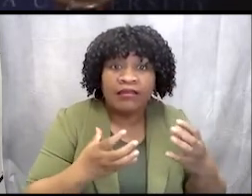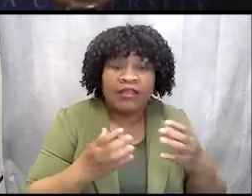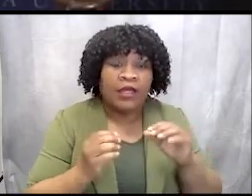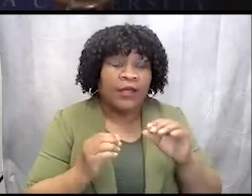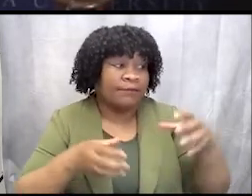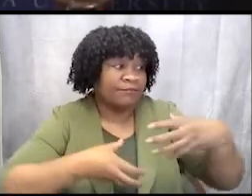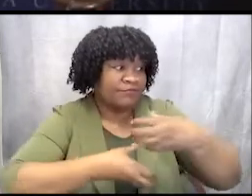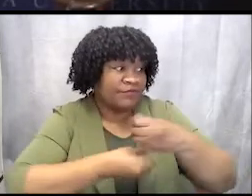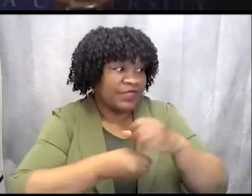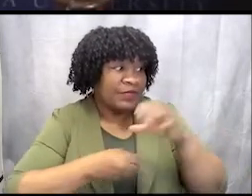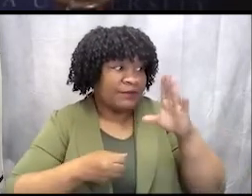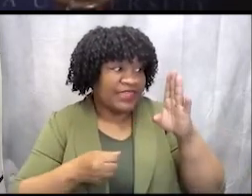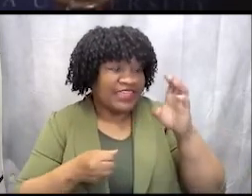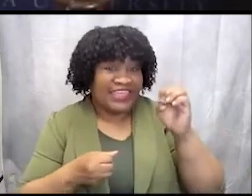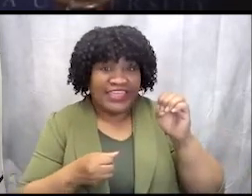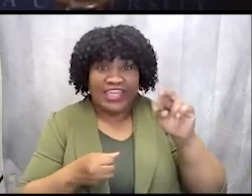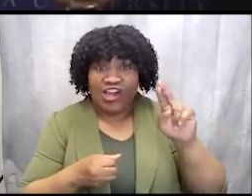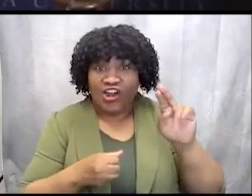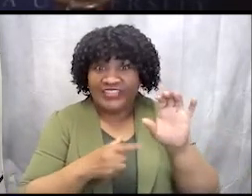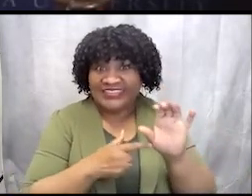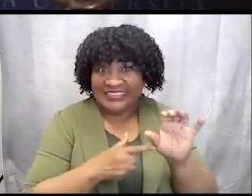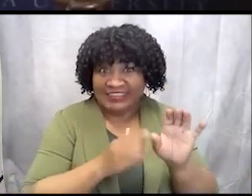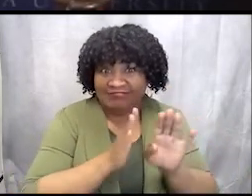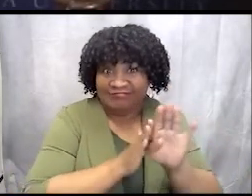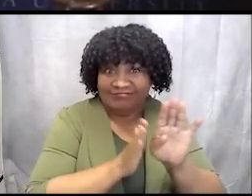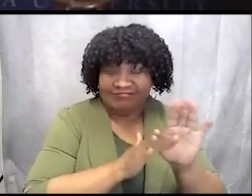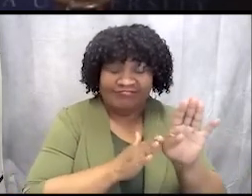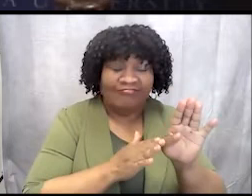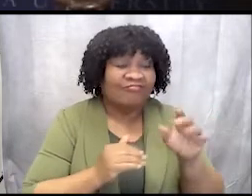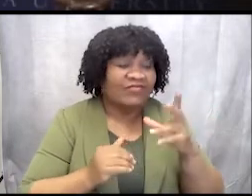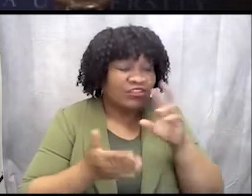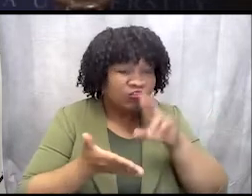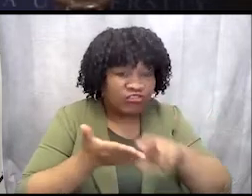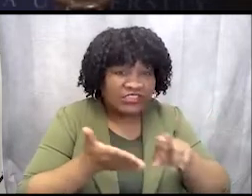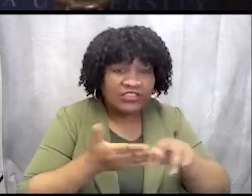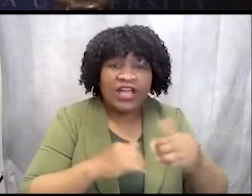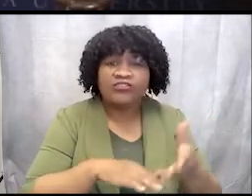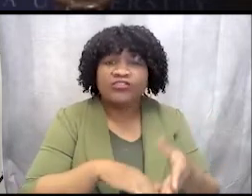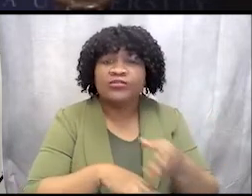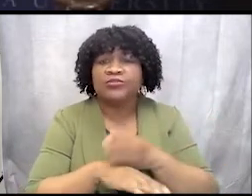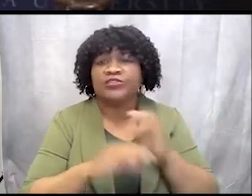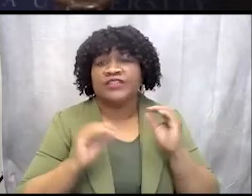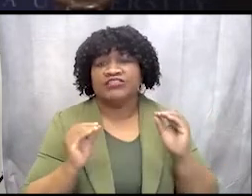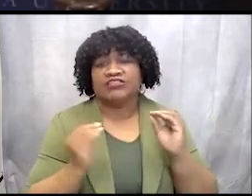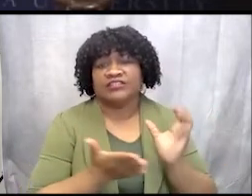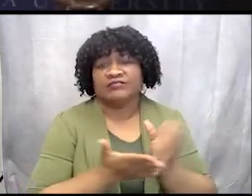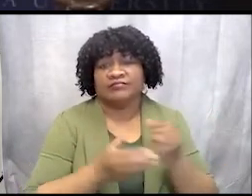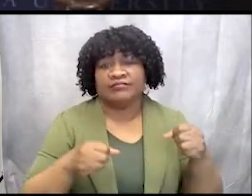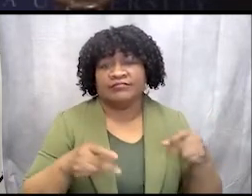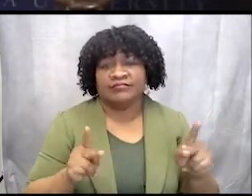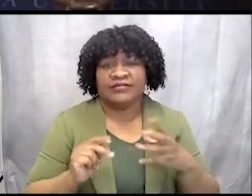our host for tonight, which is devoted to the research on improving educational opportunities and outcomes